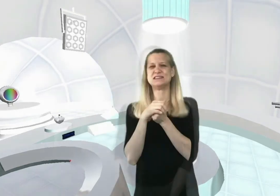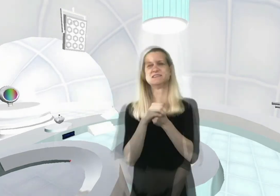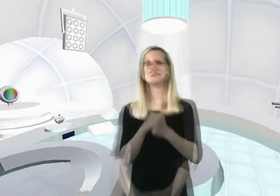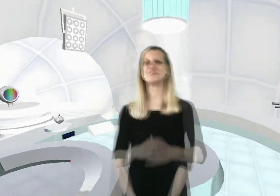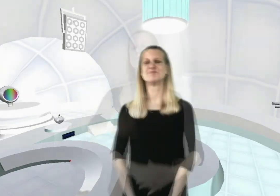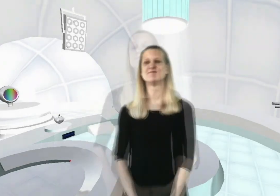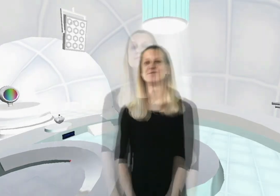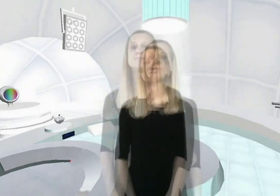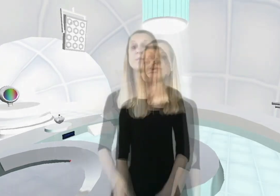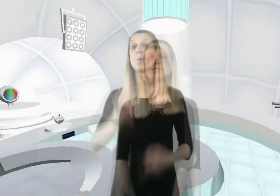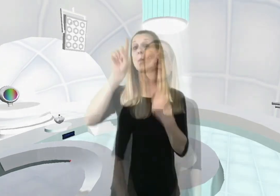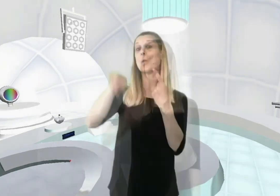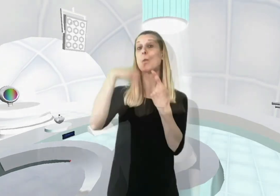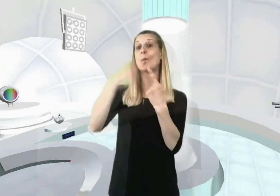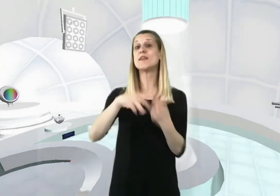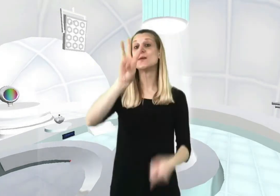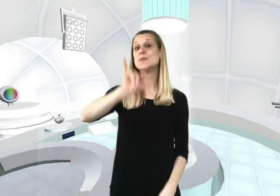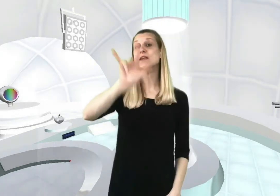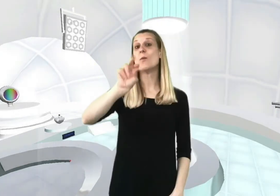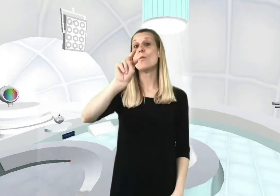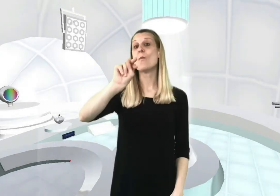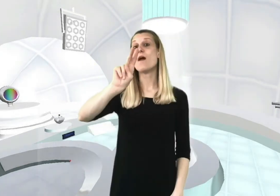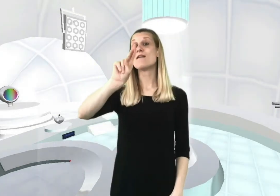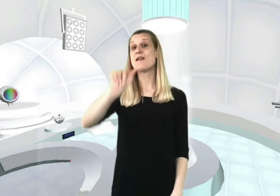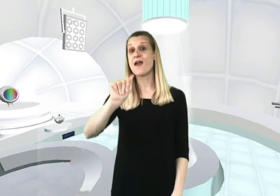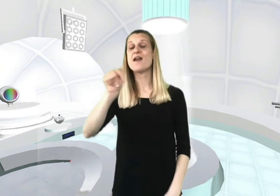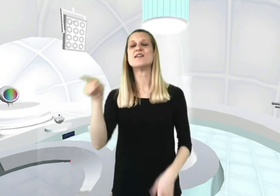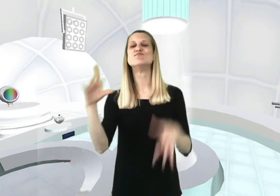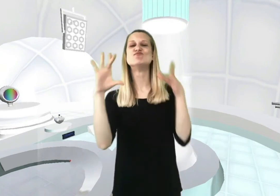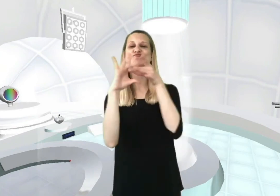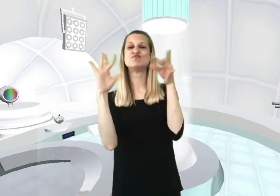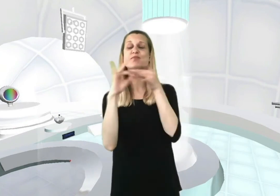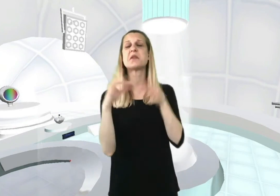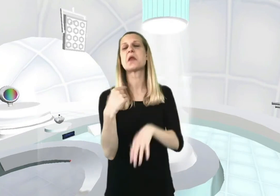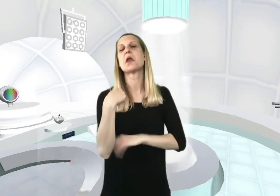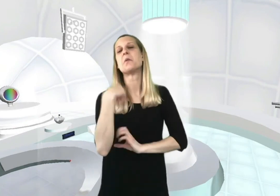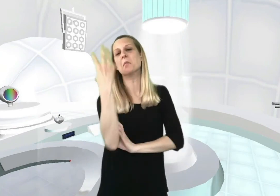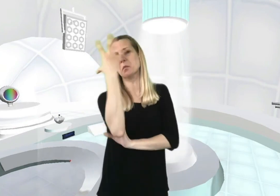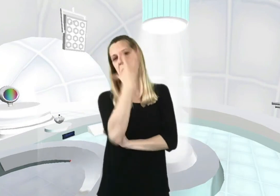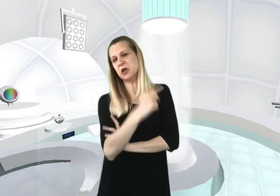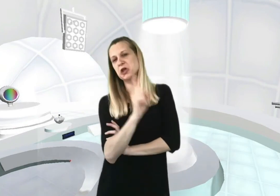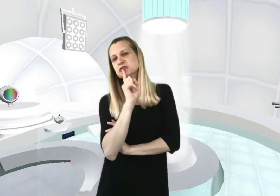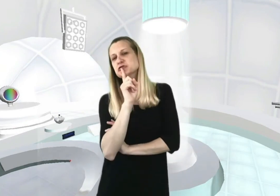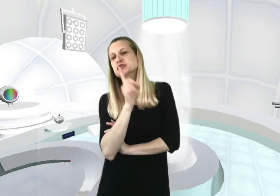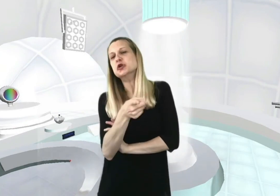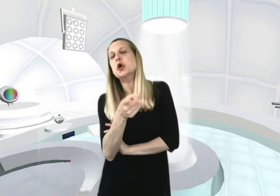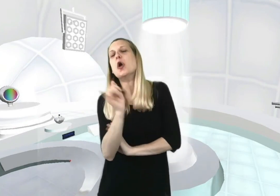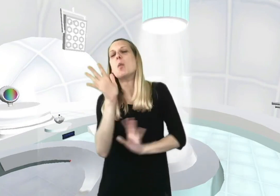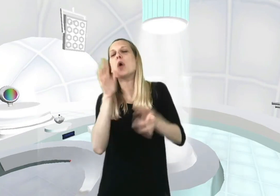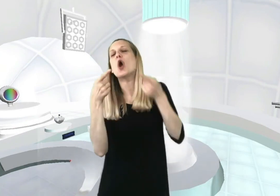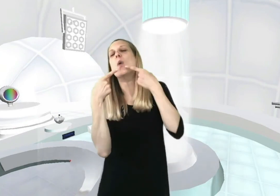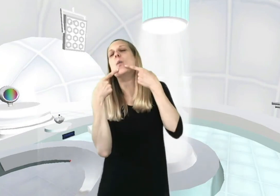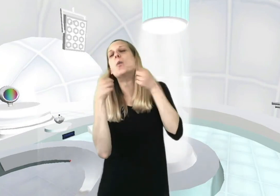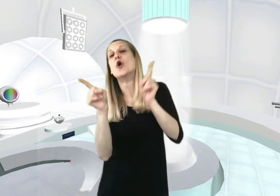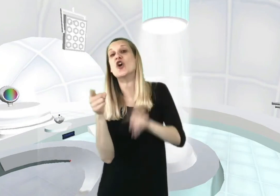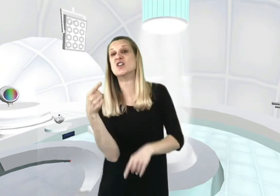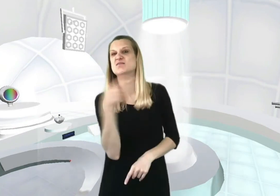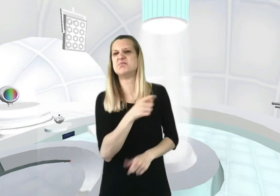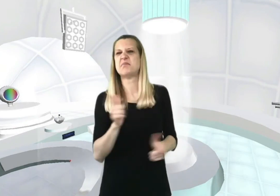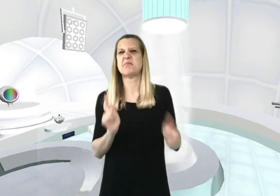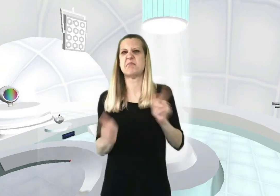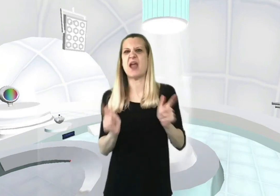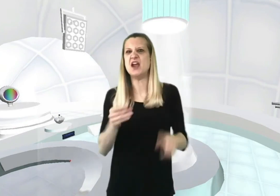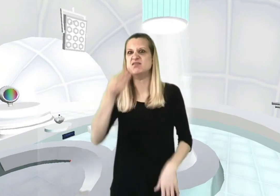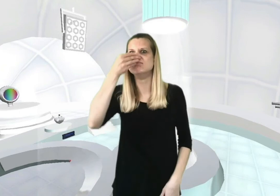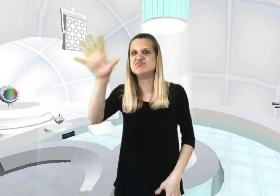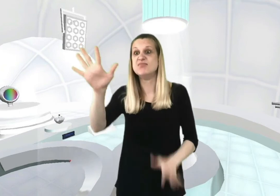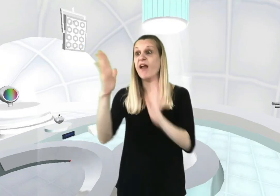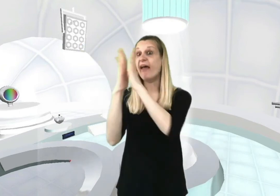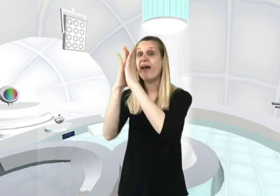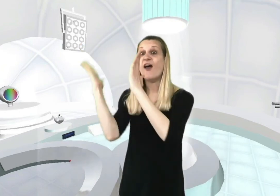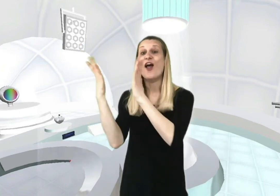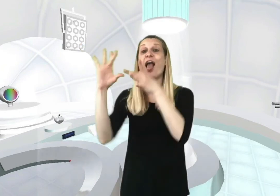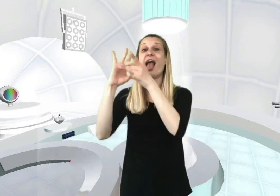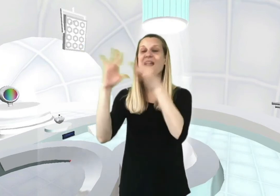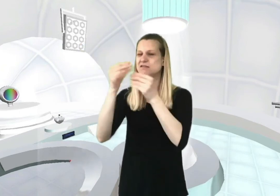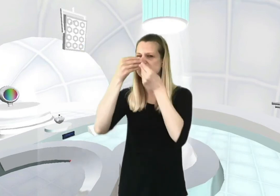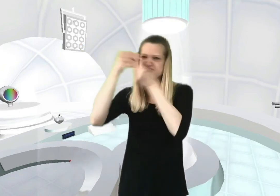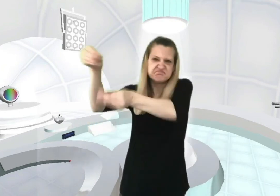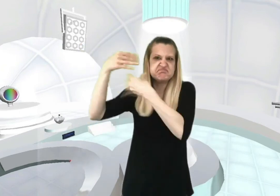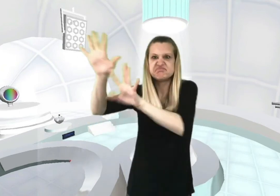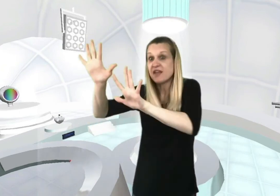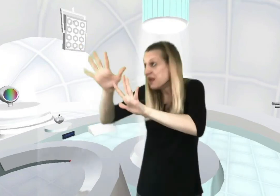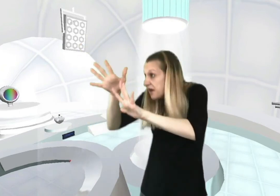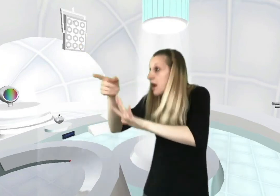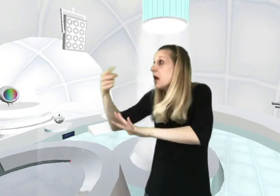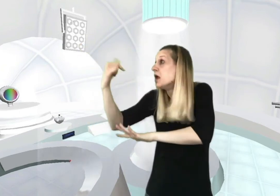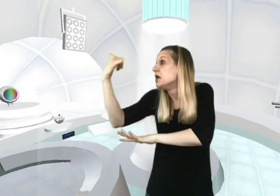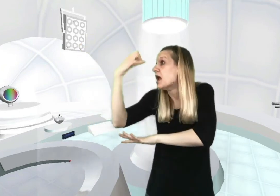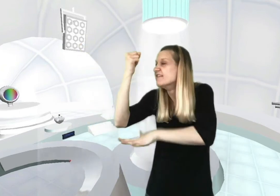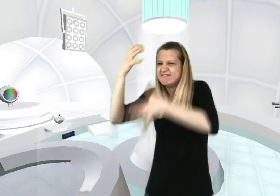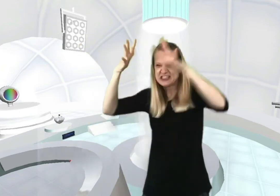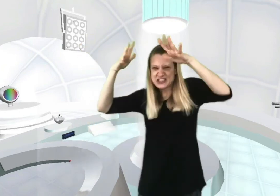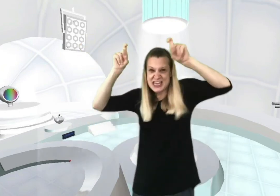But Mike Teavee was already off and running. The moment he heard Mr. Wonka saying, "I’m pretty sure it could ... of course, it could,"